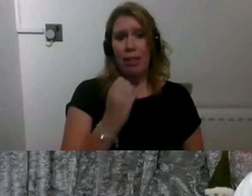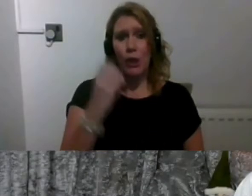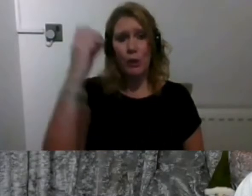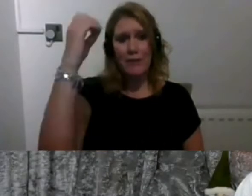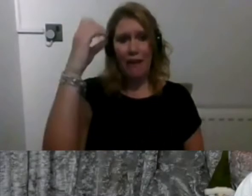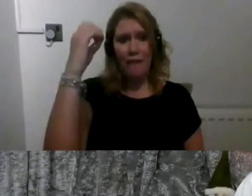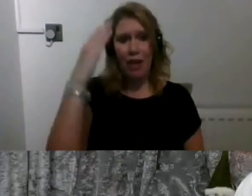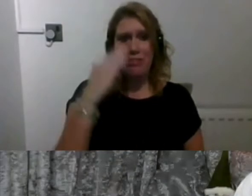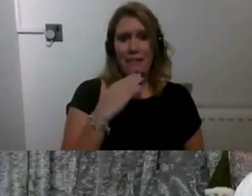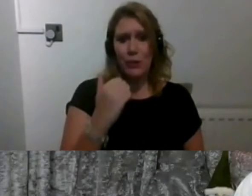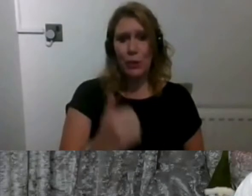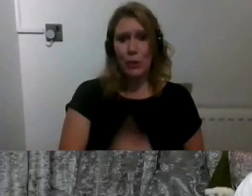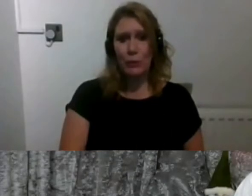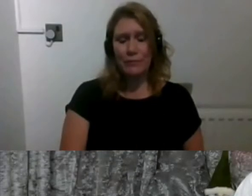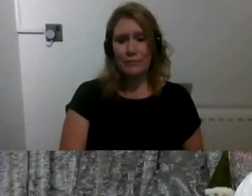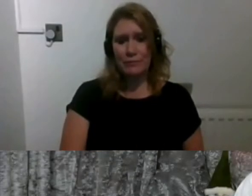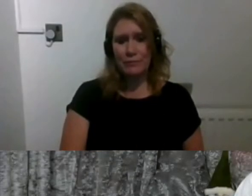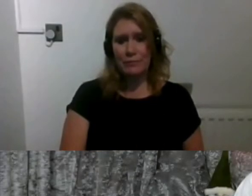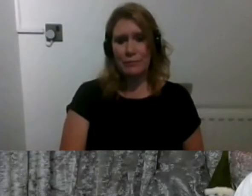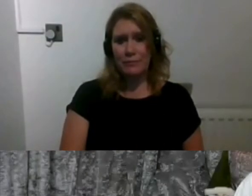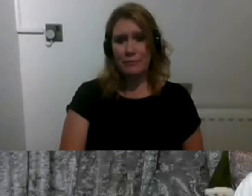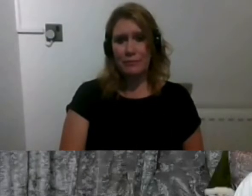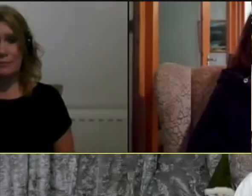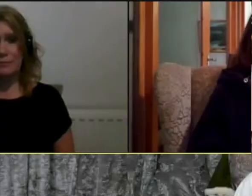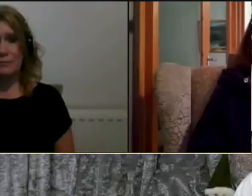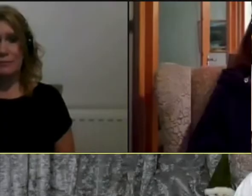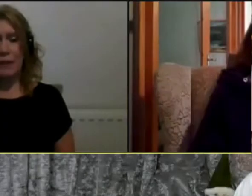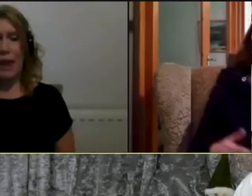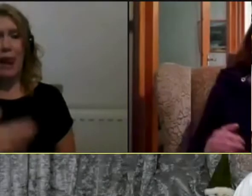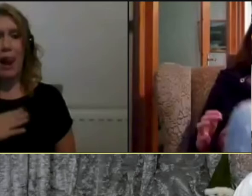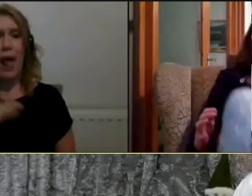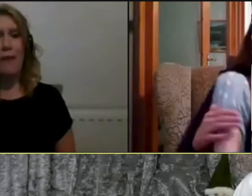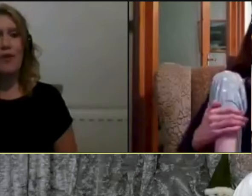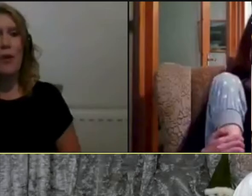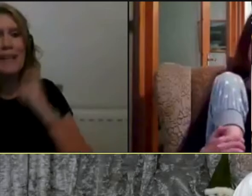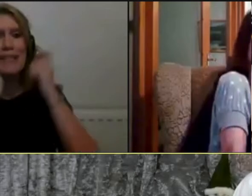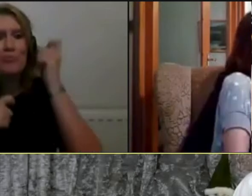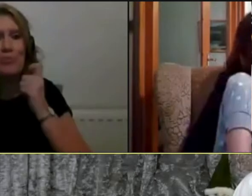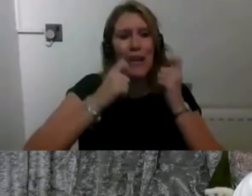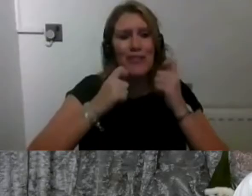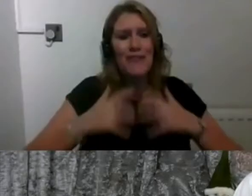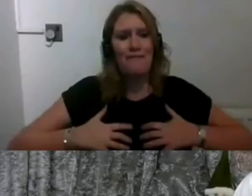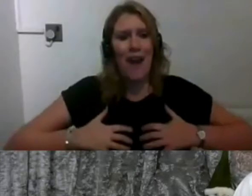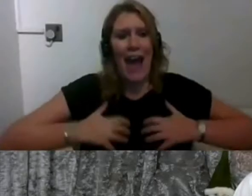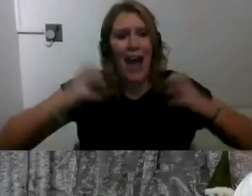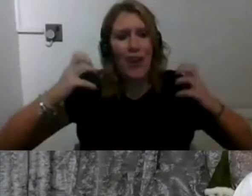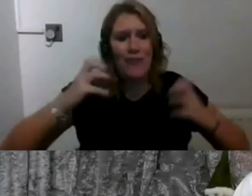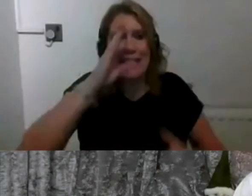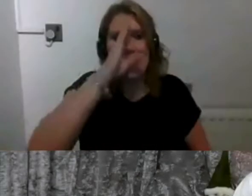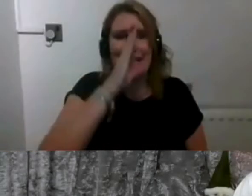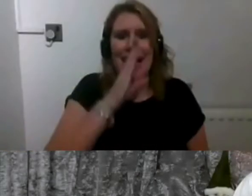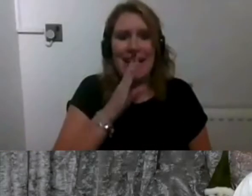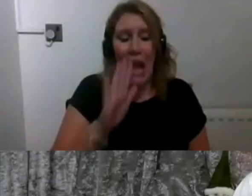Thanks Sterre. I love your expressions for angry and sad, I enjoyed that a lot when I saw it on the livestream